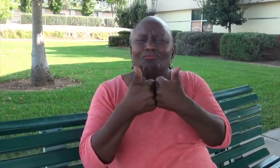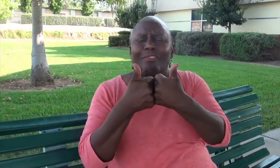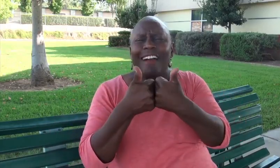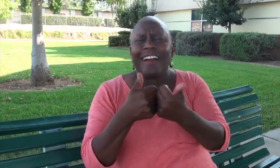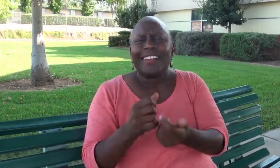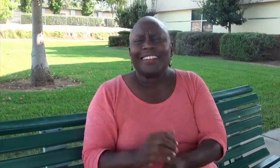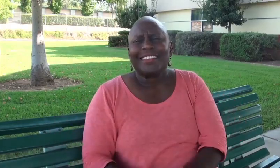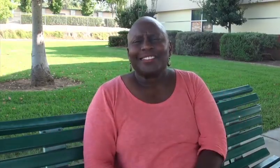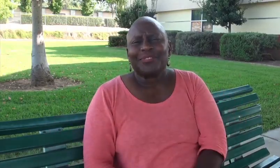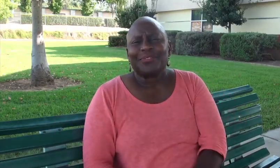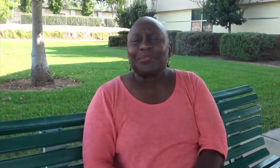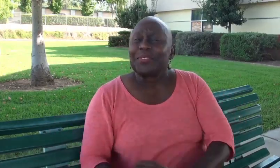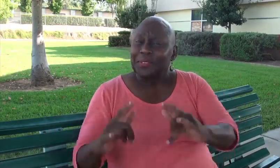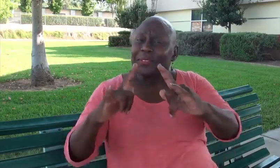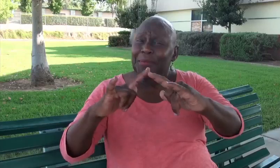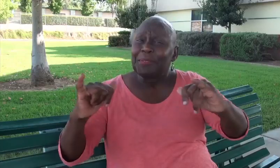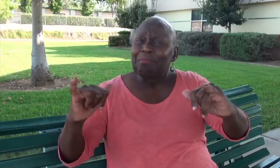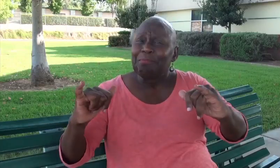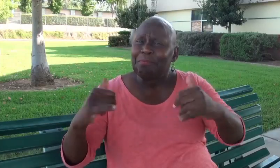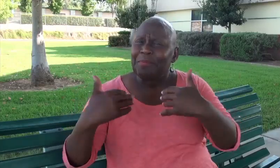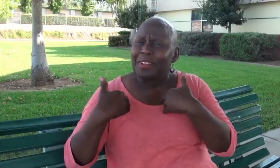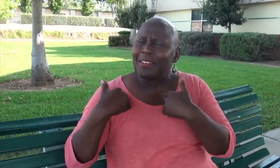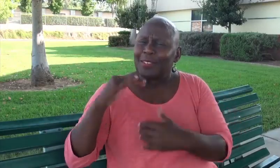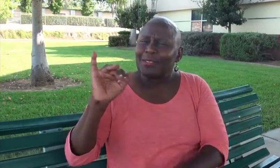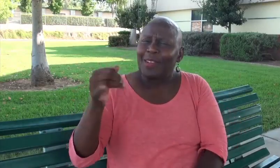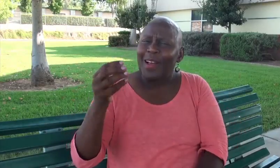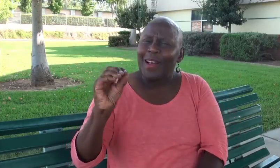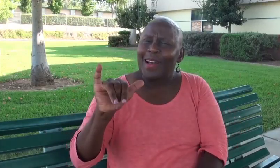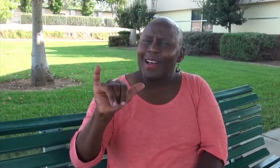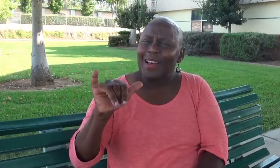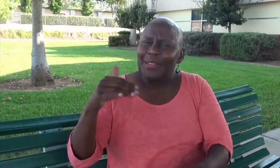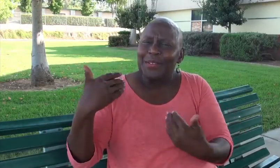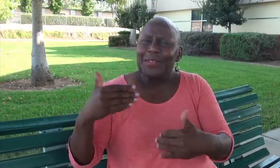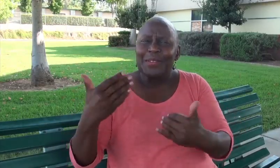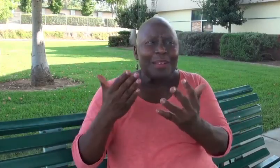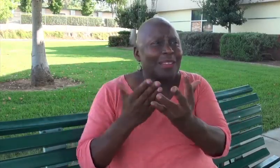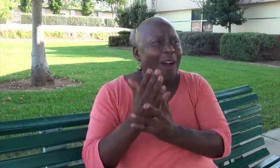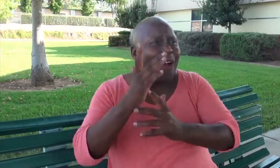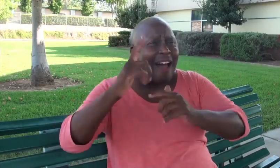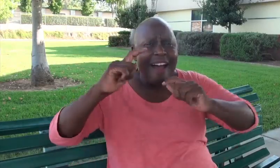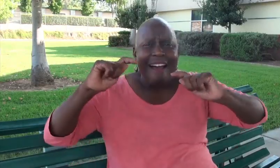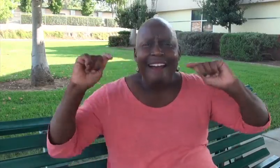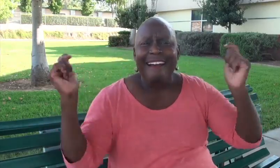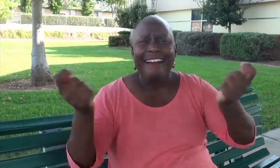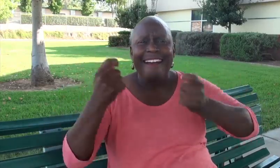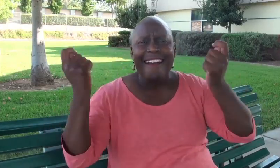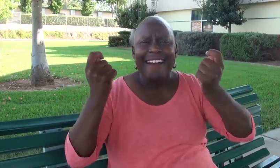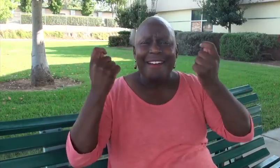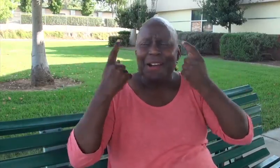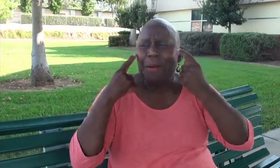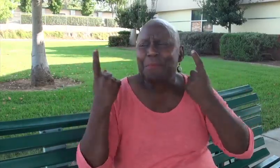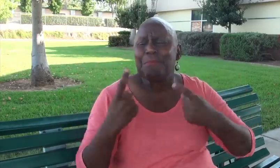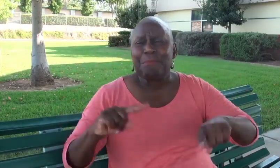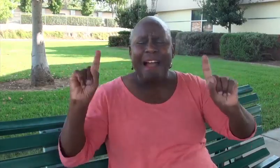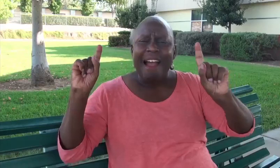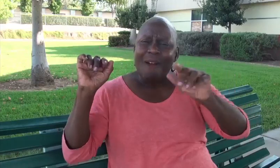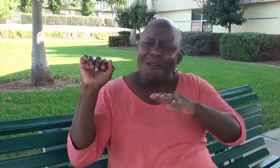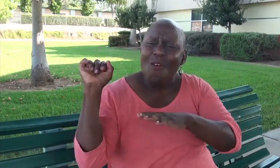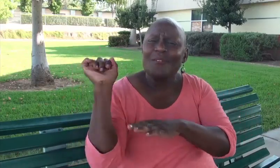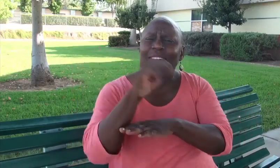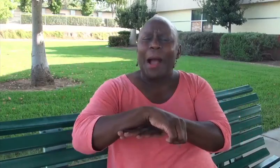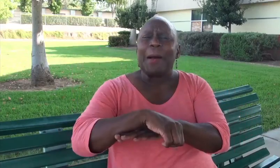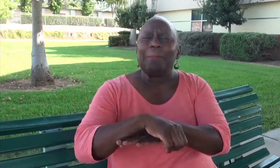but there was also joy as they celebrated the times they overcame the barriers in their way.